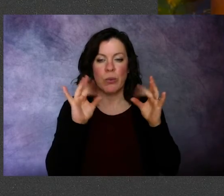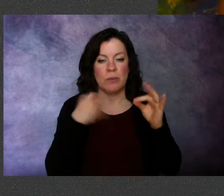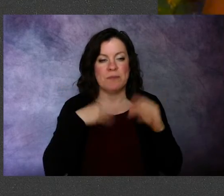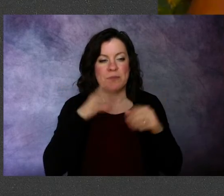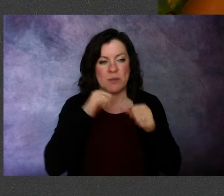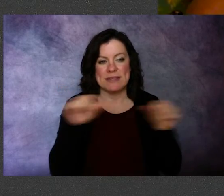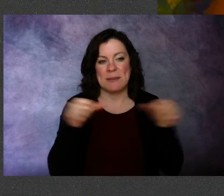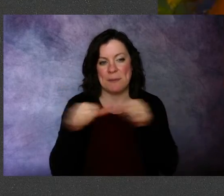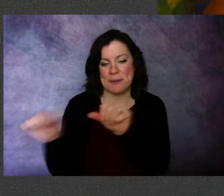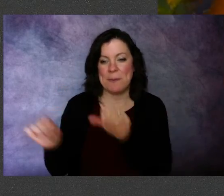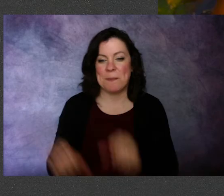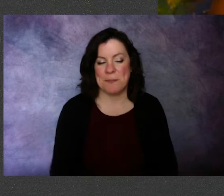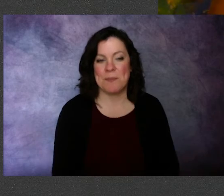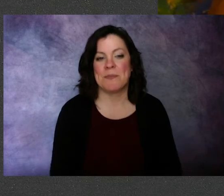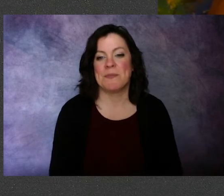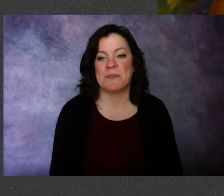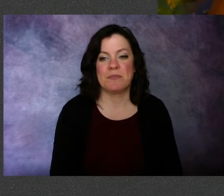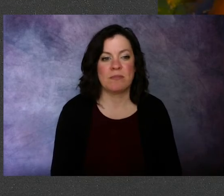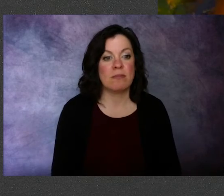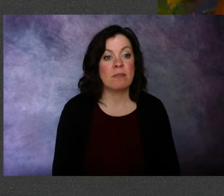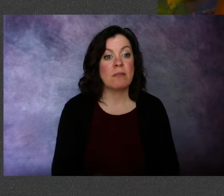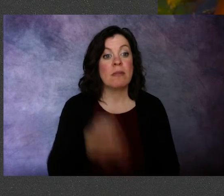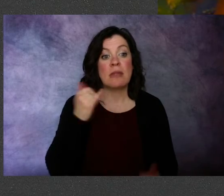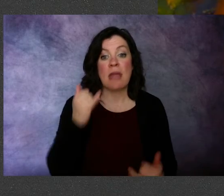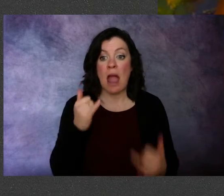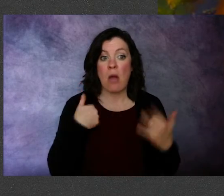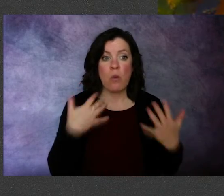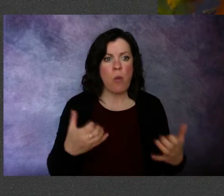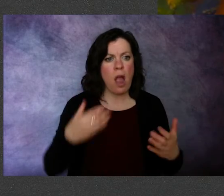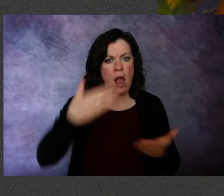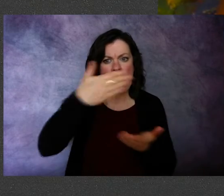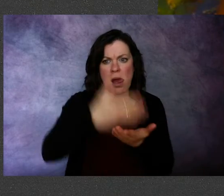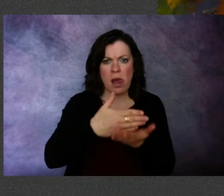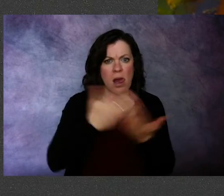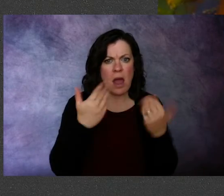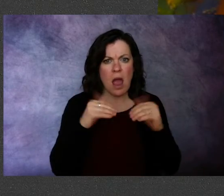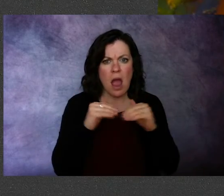Okay, now how do we get this to stand? Oh, that's not working.